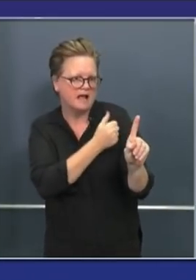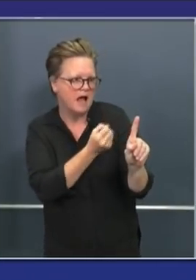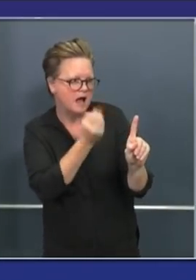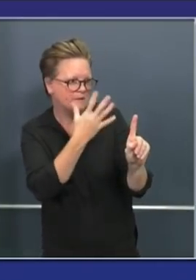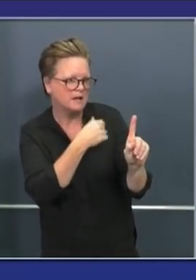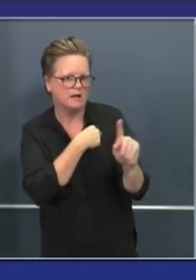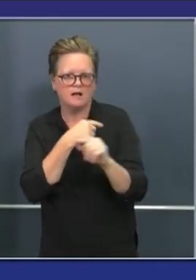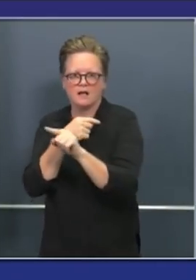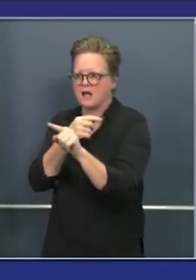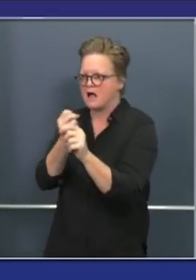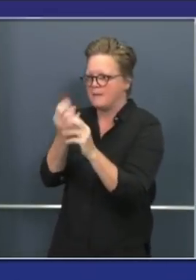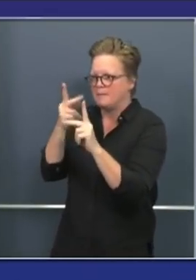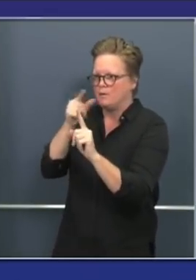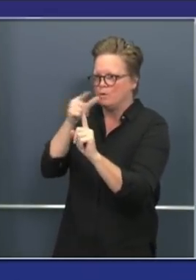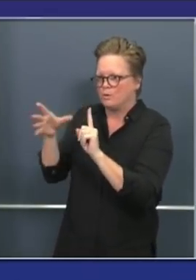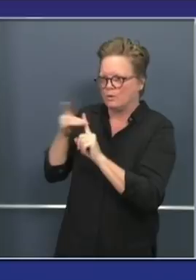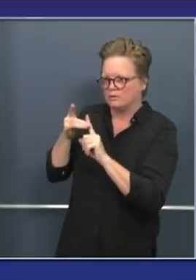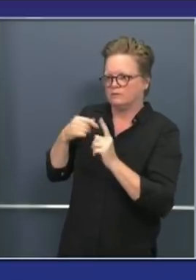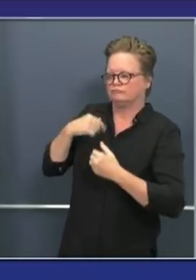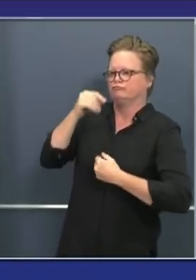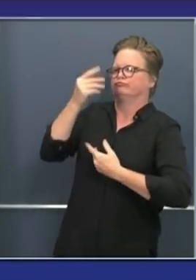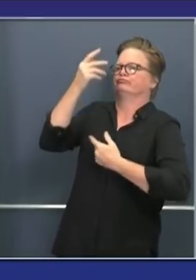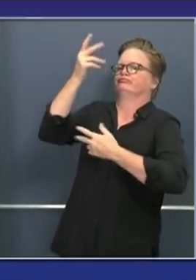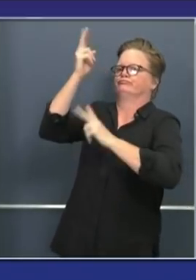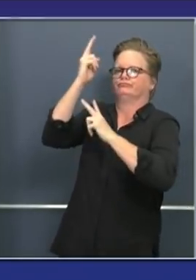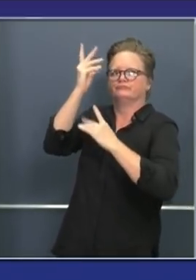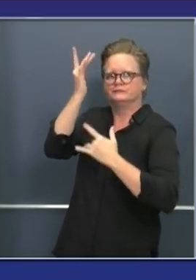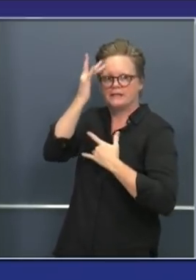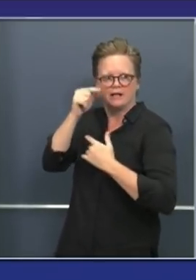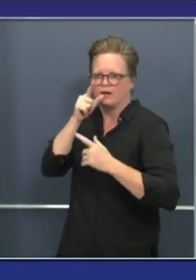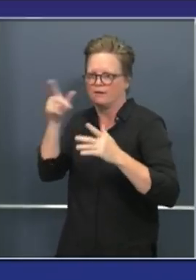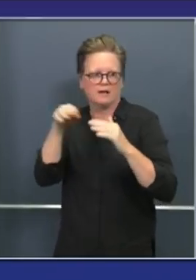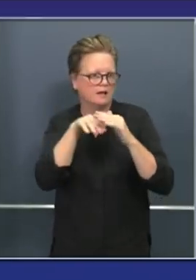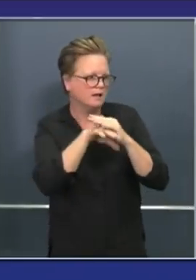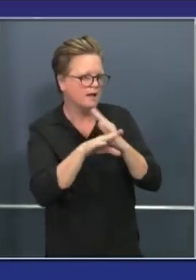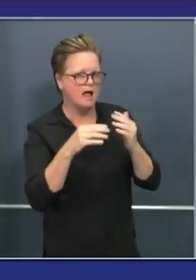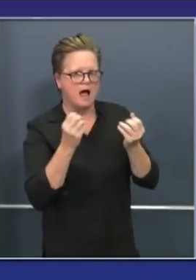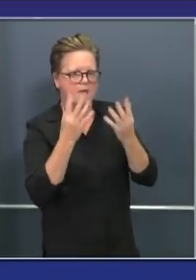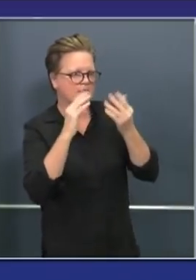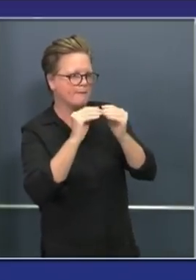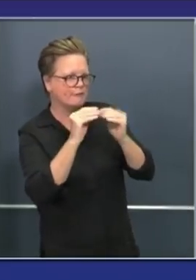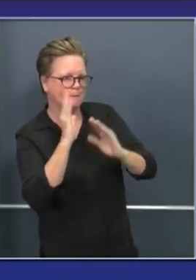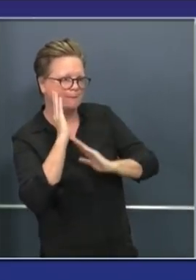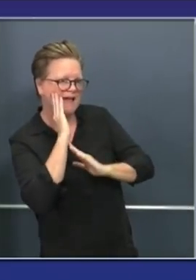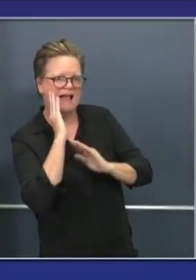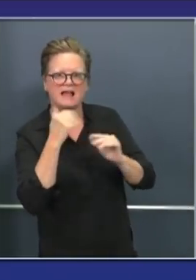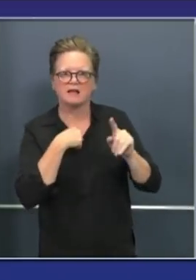WHEN I OPEN MY EYES. WHAT'S THE NUMBER OF POSITIVES? WHAT'S THE POSITIVITY RATE? WHAT'S OUR HOSPITALIZATION CAPACITY?